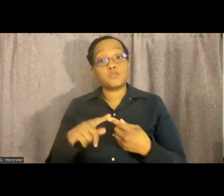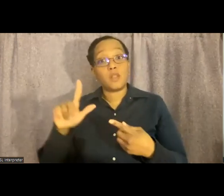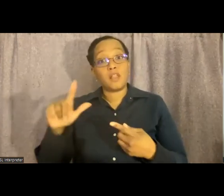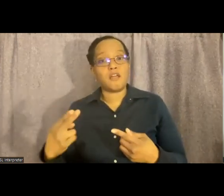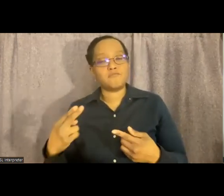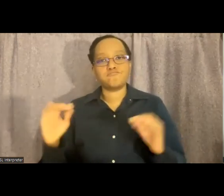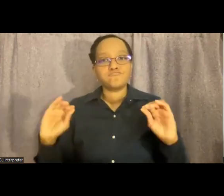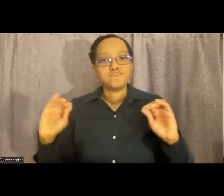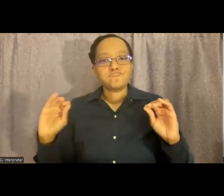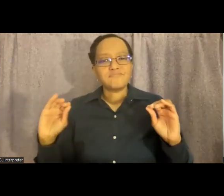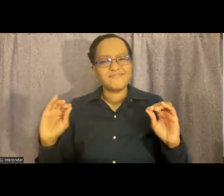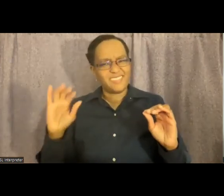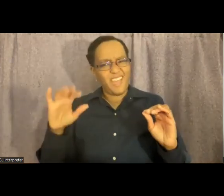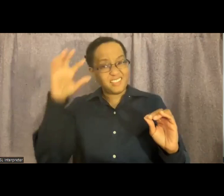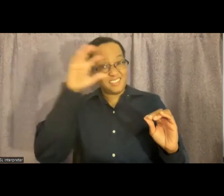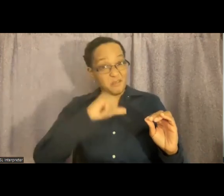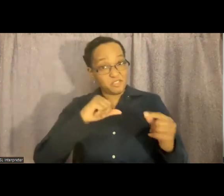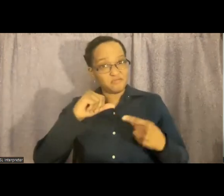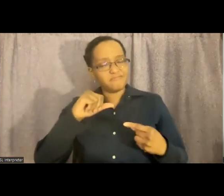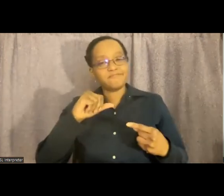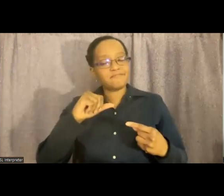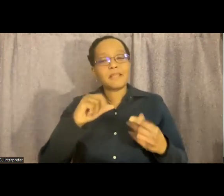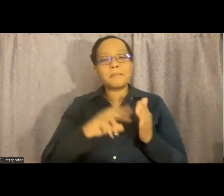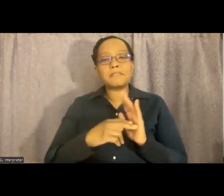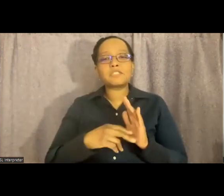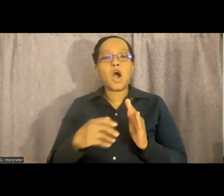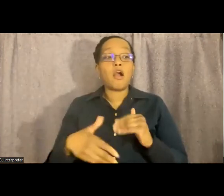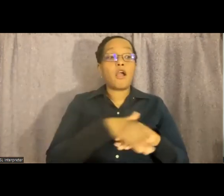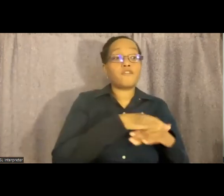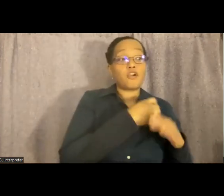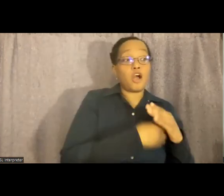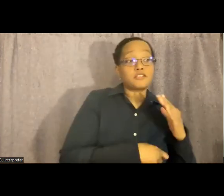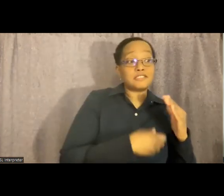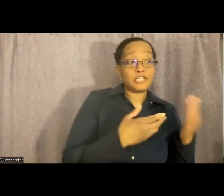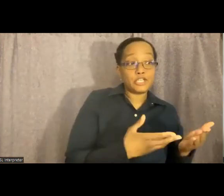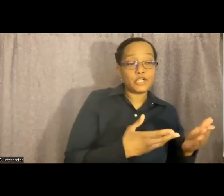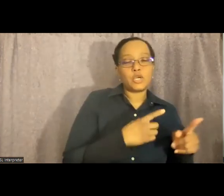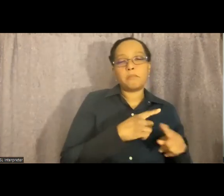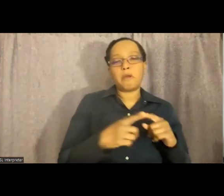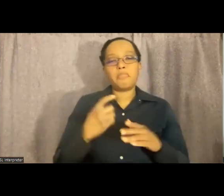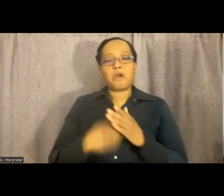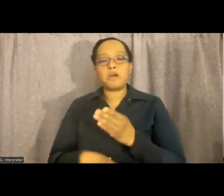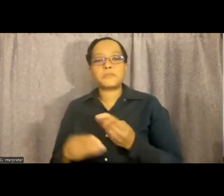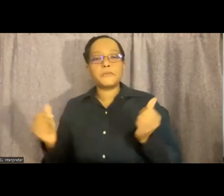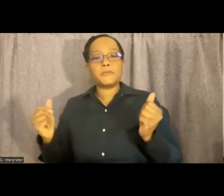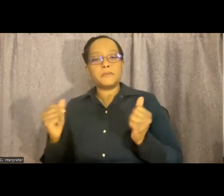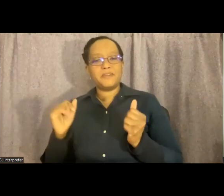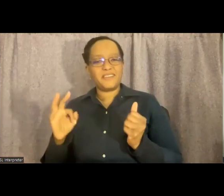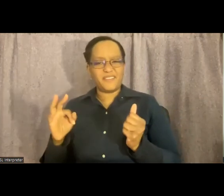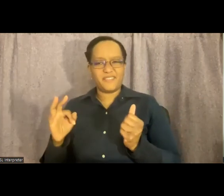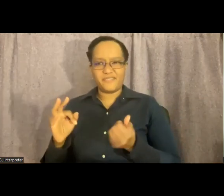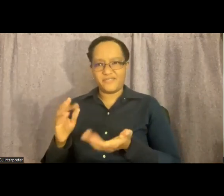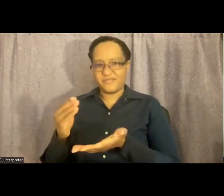is because of that breakdown between we will cover the cost here, get those costs evaporate